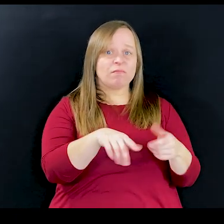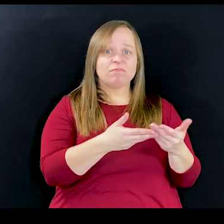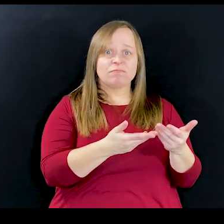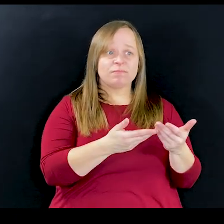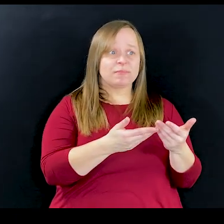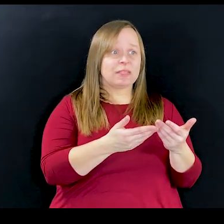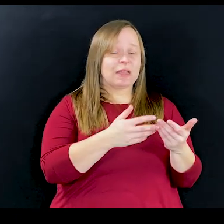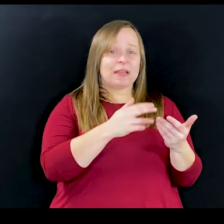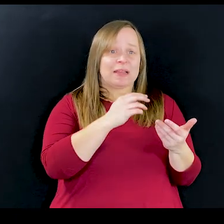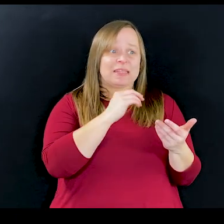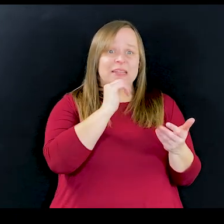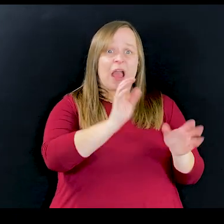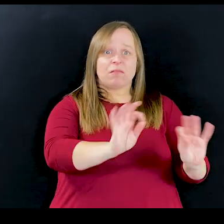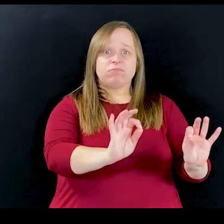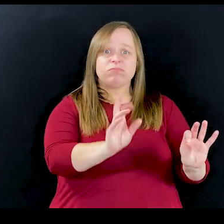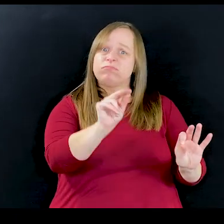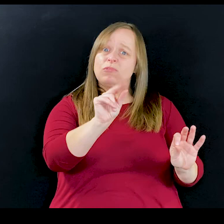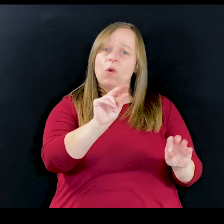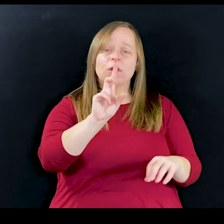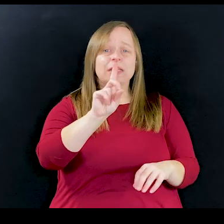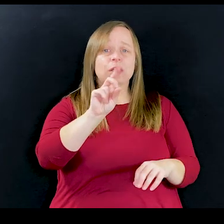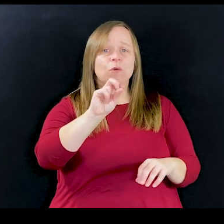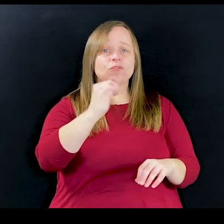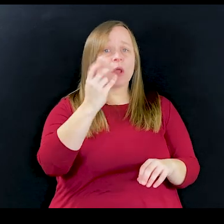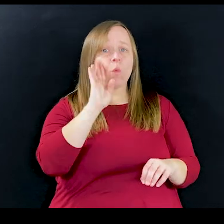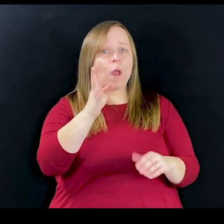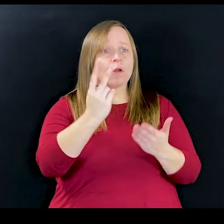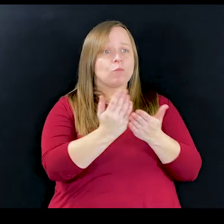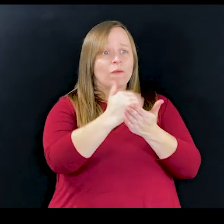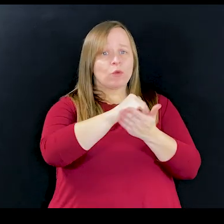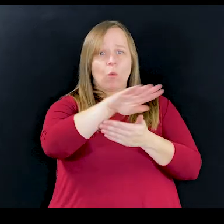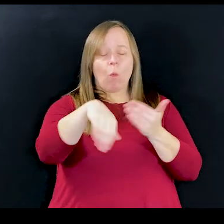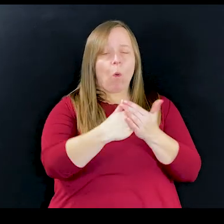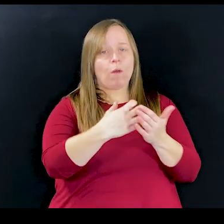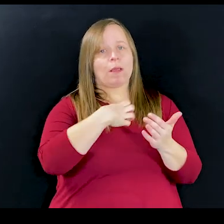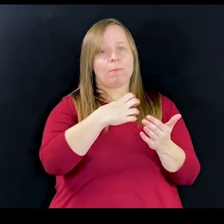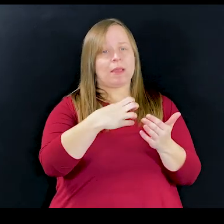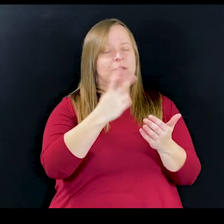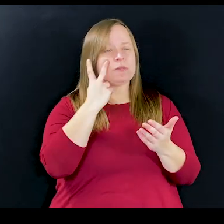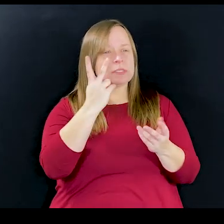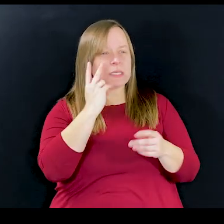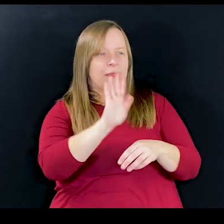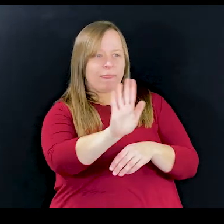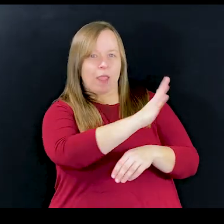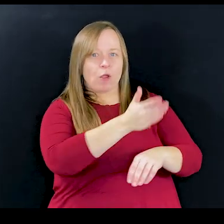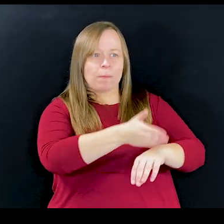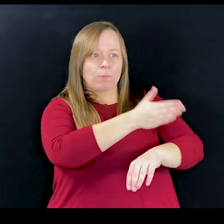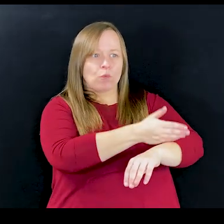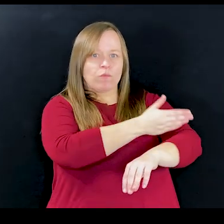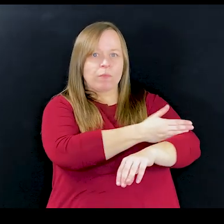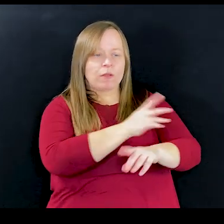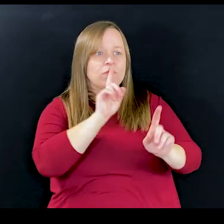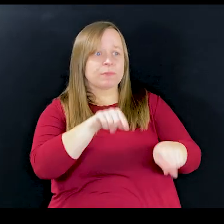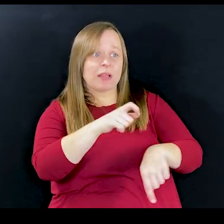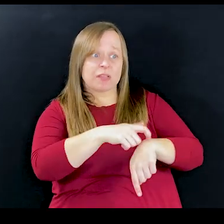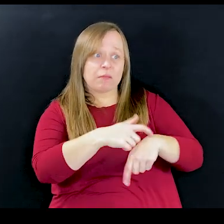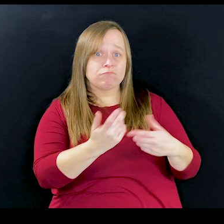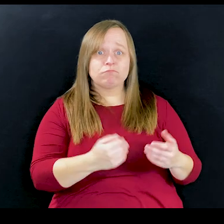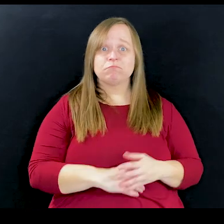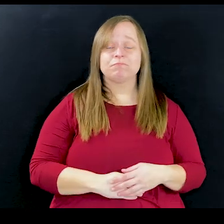And it's not futile because the DOJ will review these complaints to see Amtrak's progress and response time.